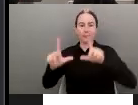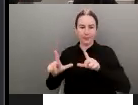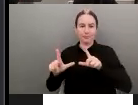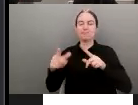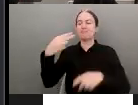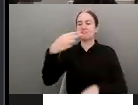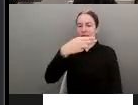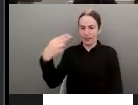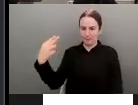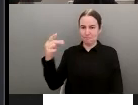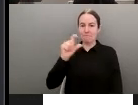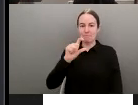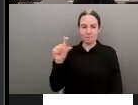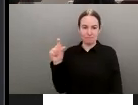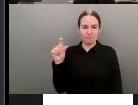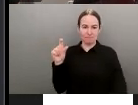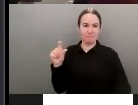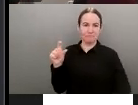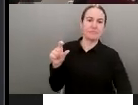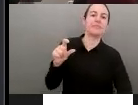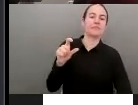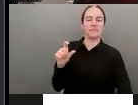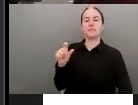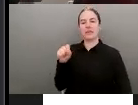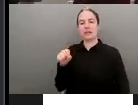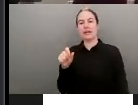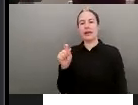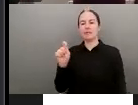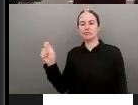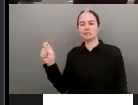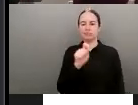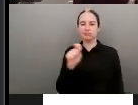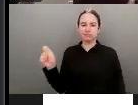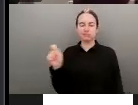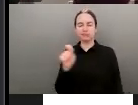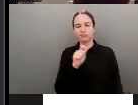and then there is toggle "Use Accessibility Scanner".